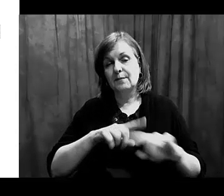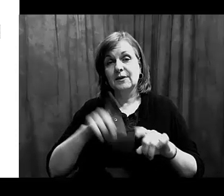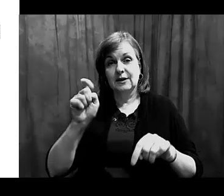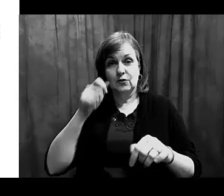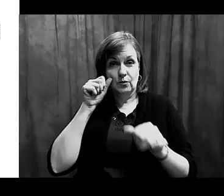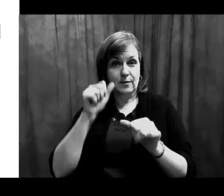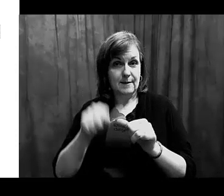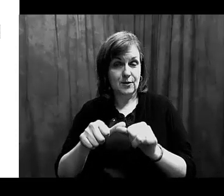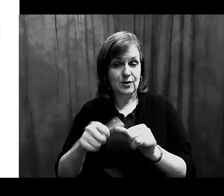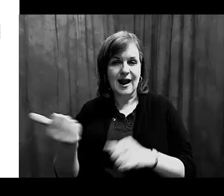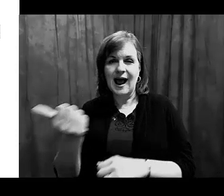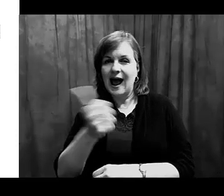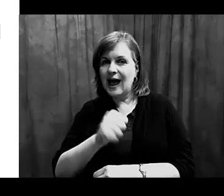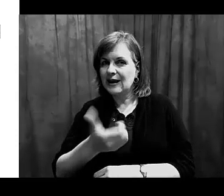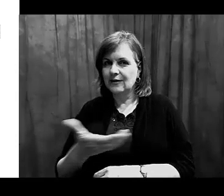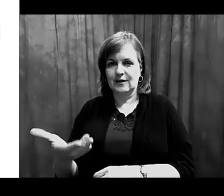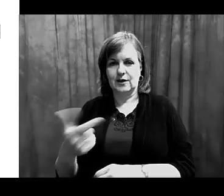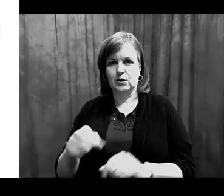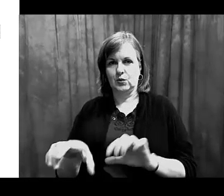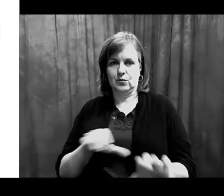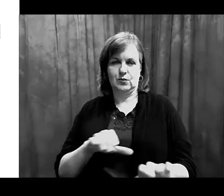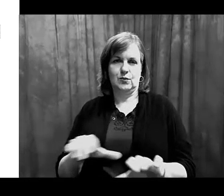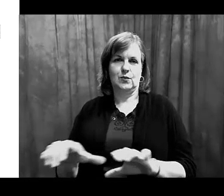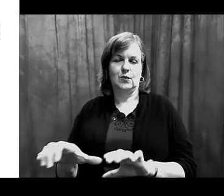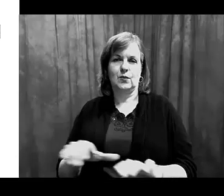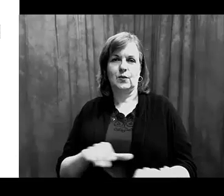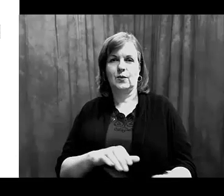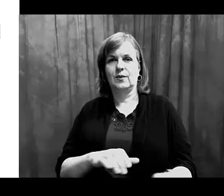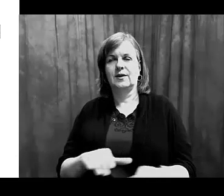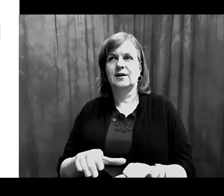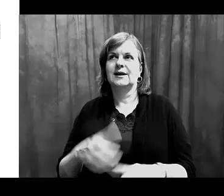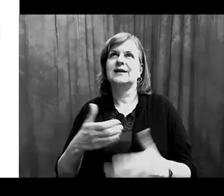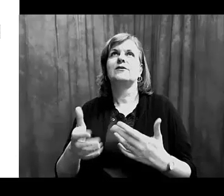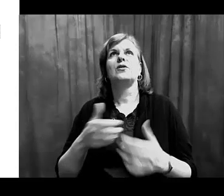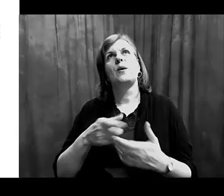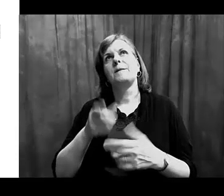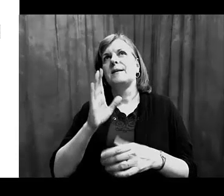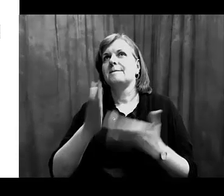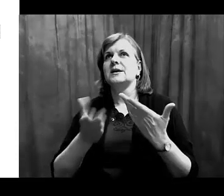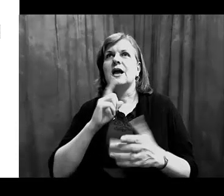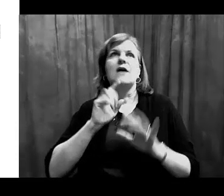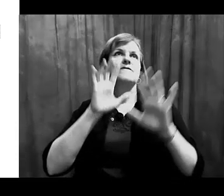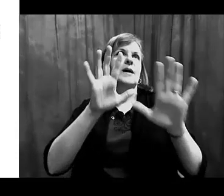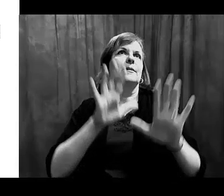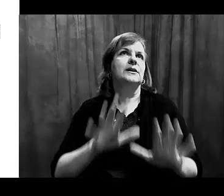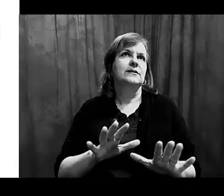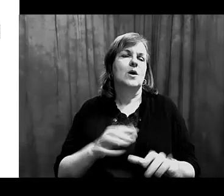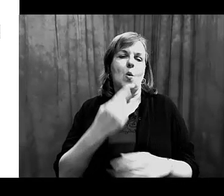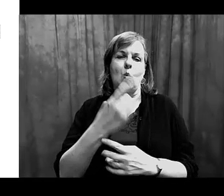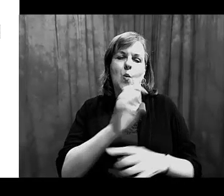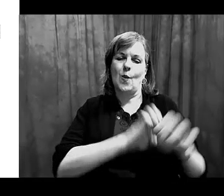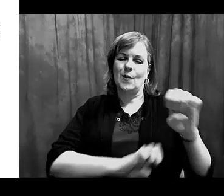but you've gotta keep in mind that anything you do as fabulous as it might be!